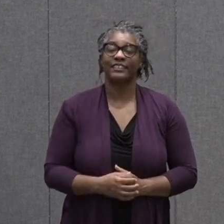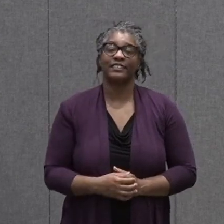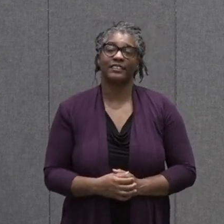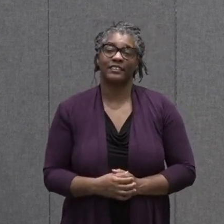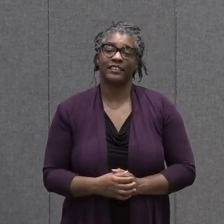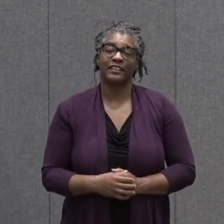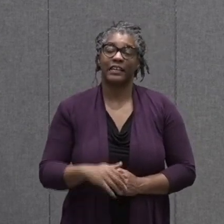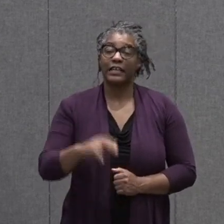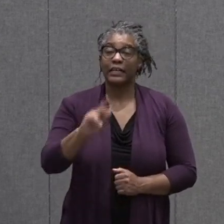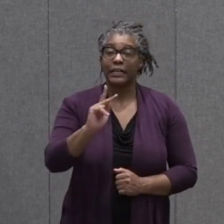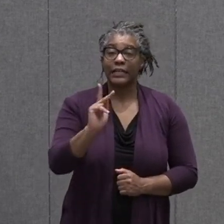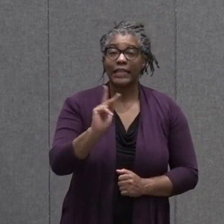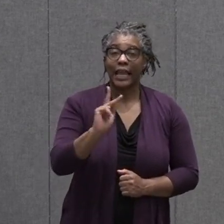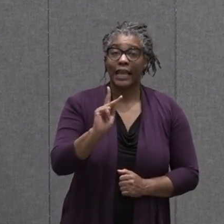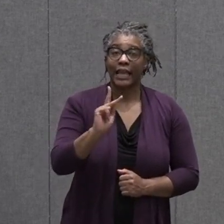K, kite, kuh.